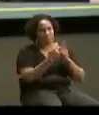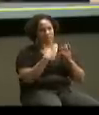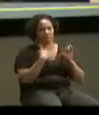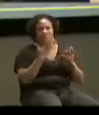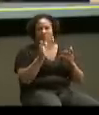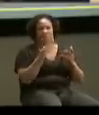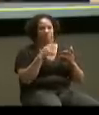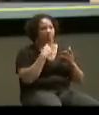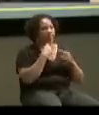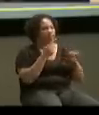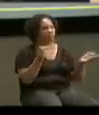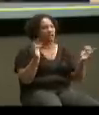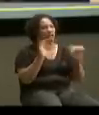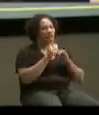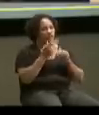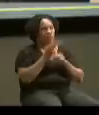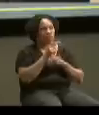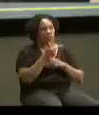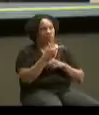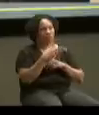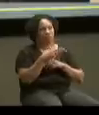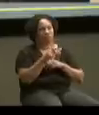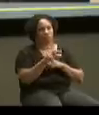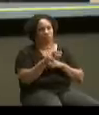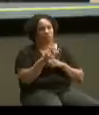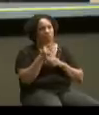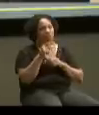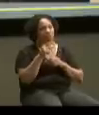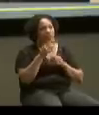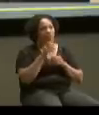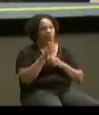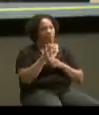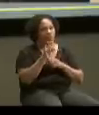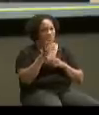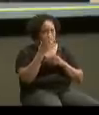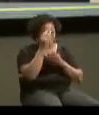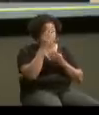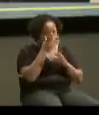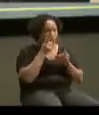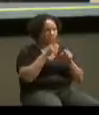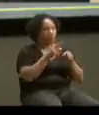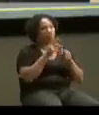AND HAVE STATED PUBLICLY, HOW DO YOU USE GHG EMISSION INFORMATION IN THE PROCUREMENT PROCESS?